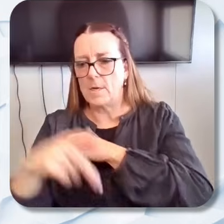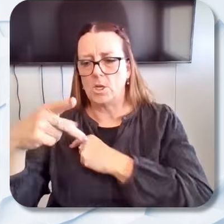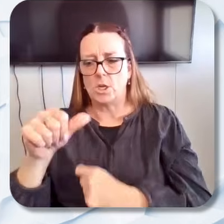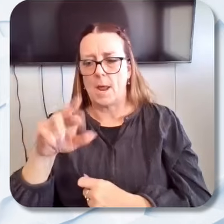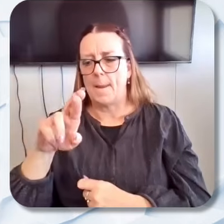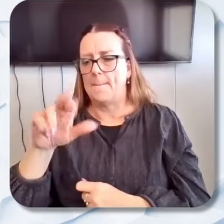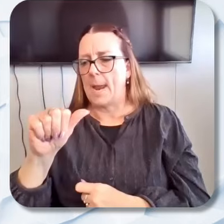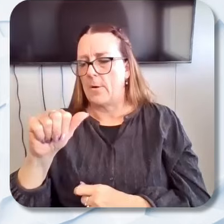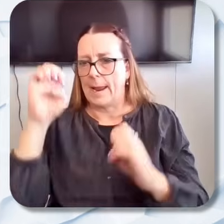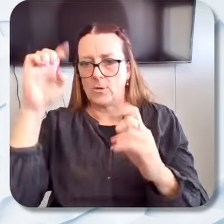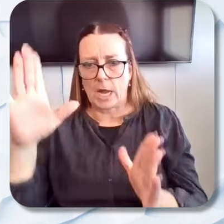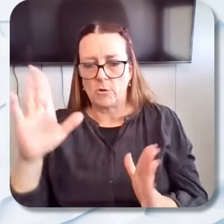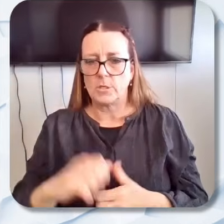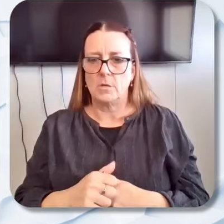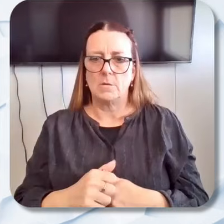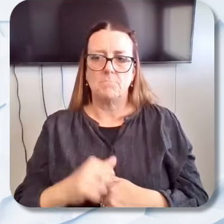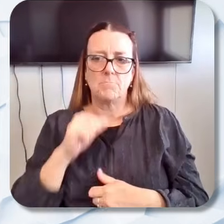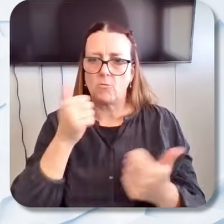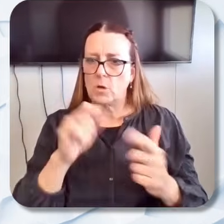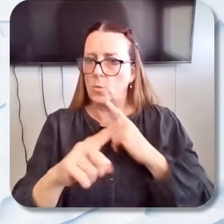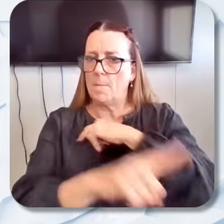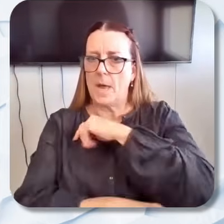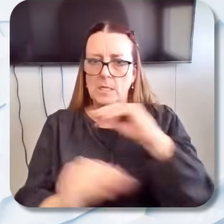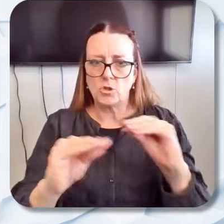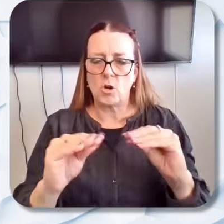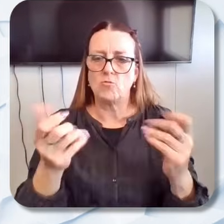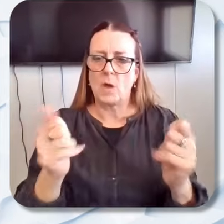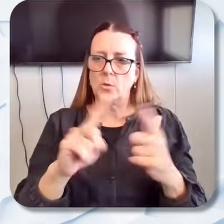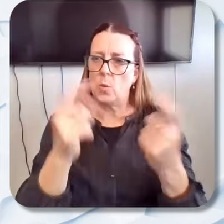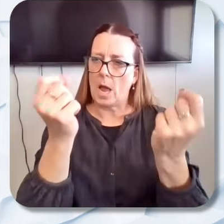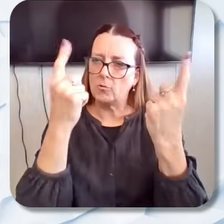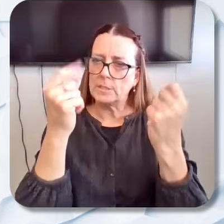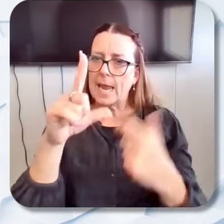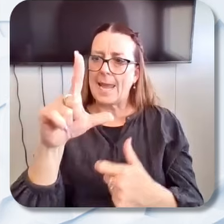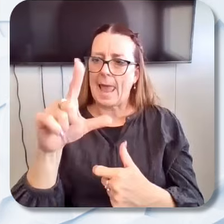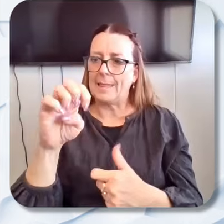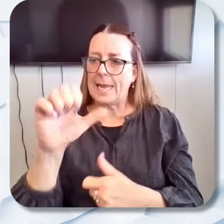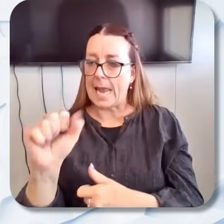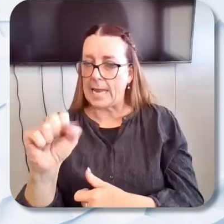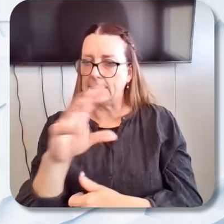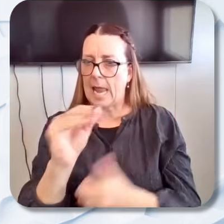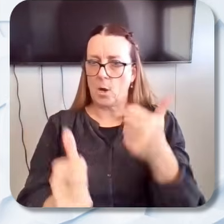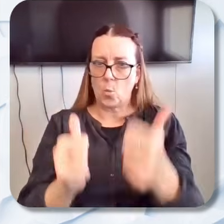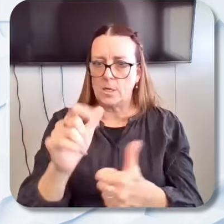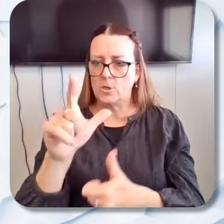What we're trying to do is to understand a little bit more about where LEAs and which LEAs are struggling at a systemic level.